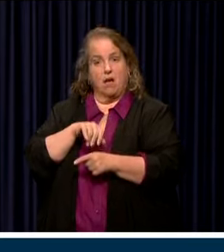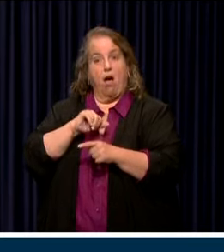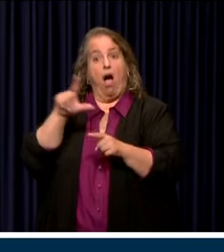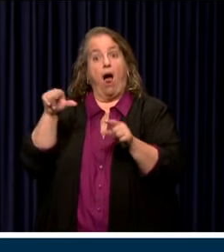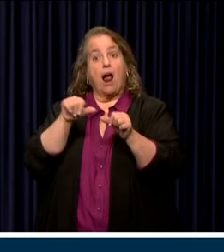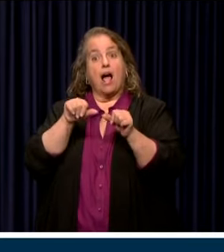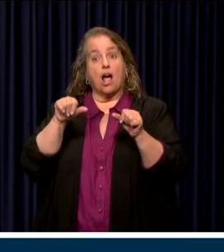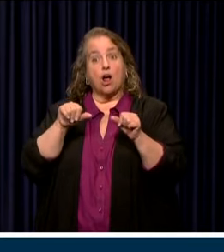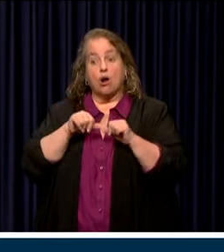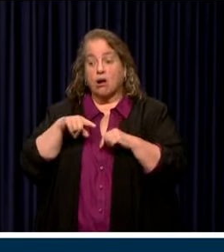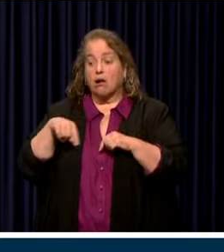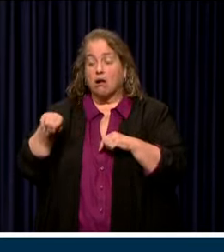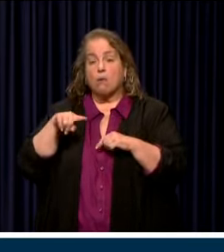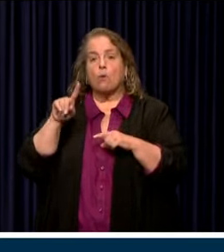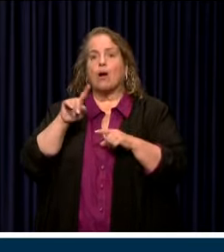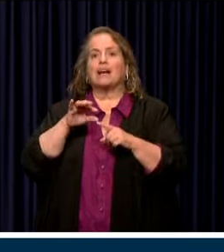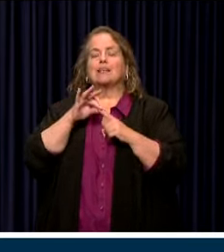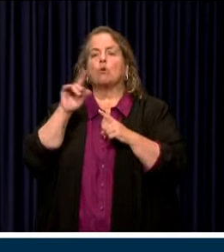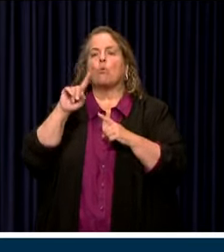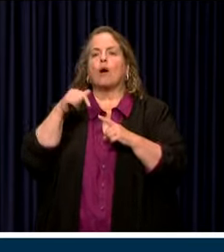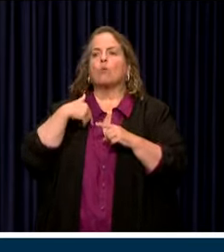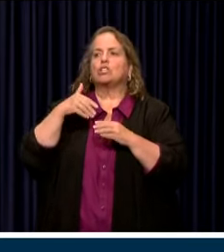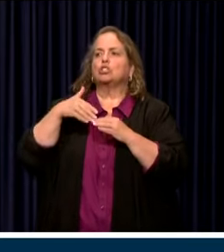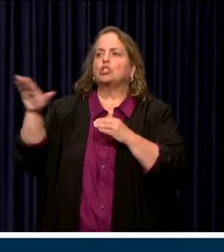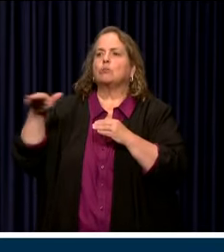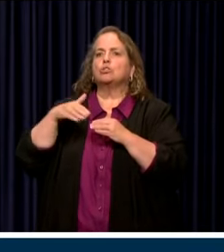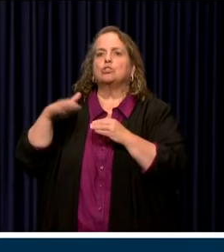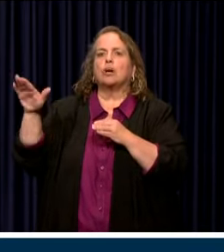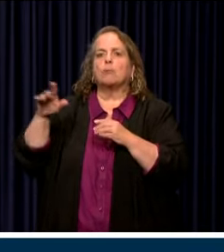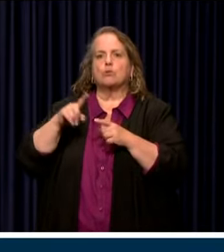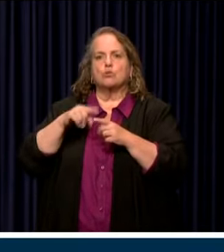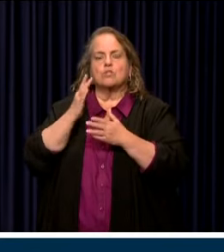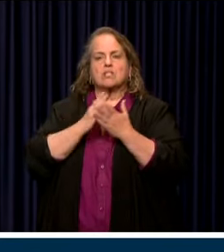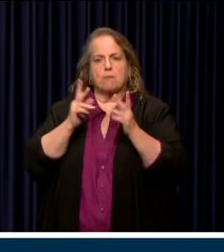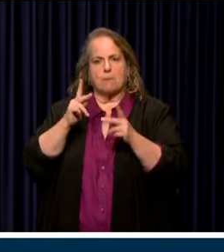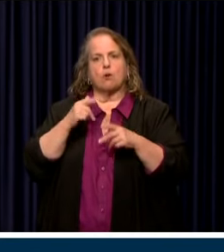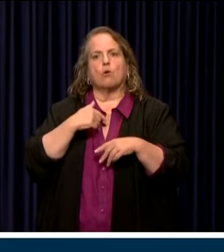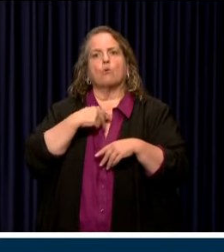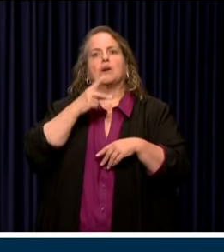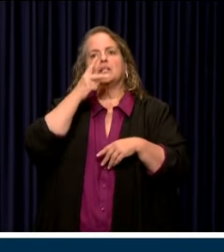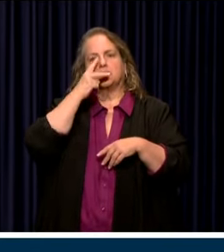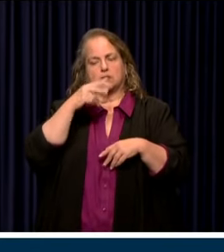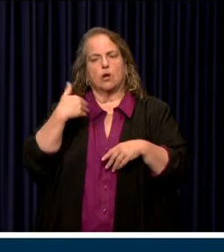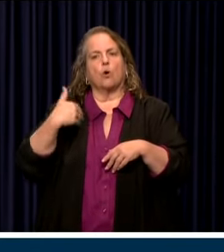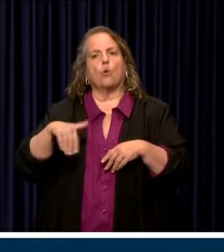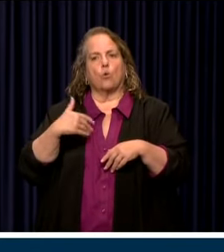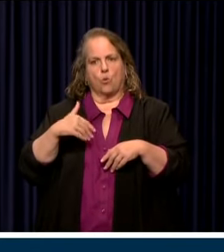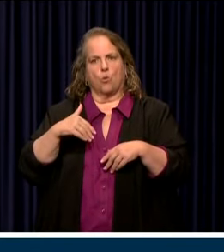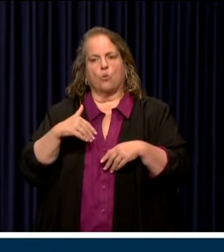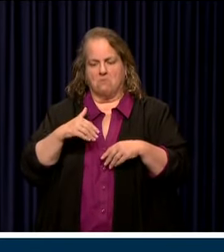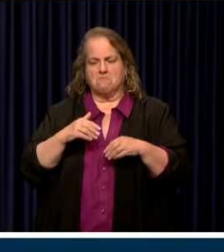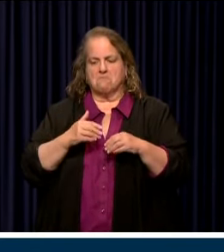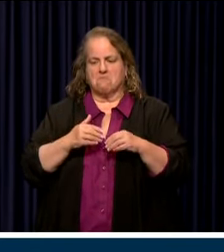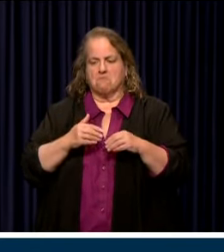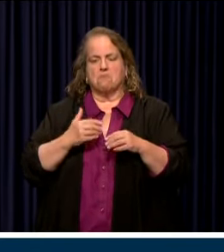DIFFICULT AREAS. RESPIRATOR MASKS INCREASED SIGNIFICANTLY.